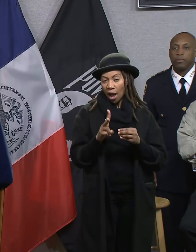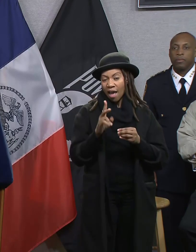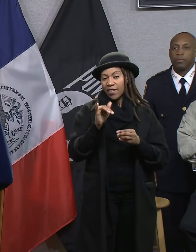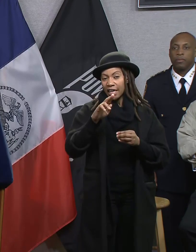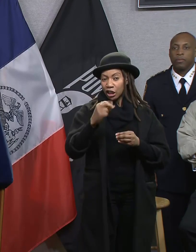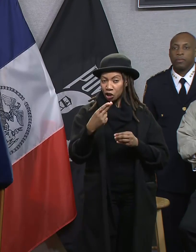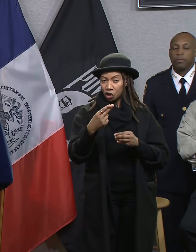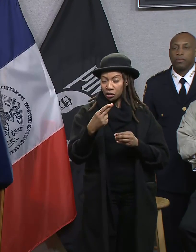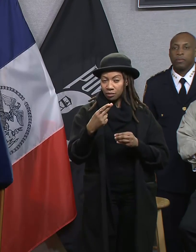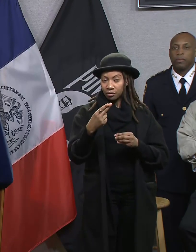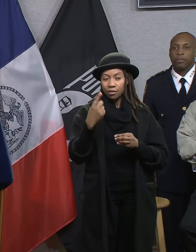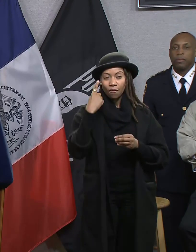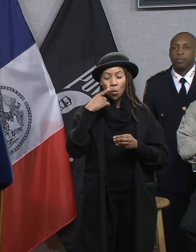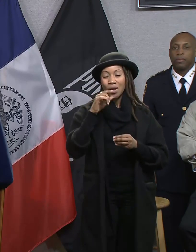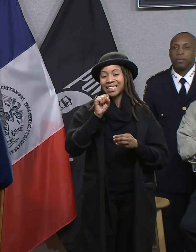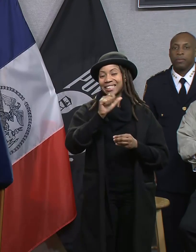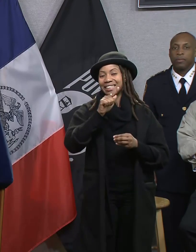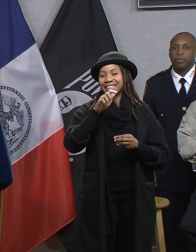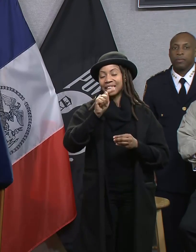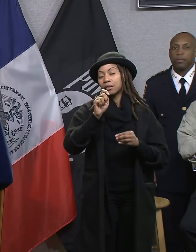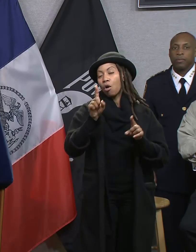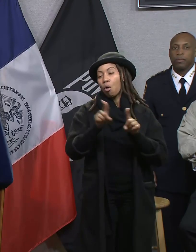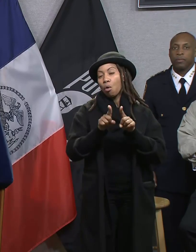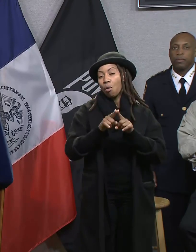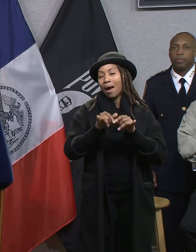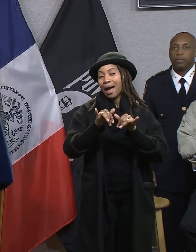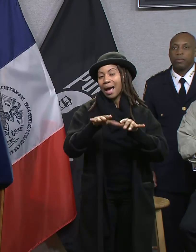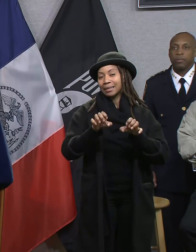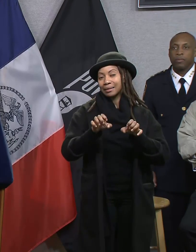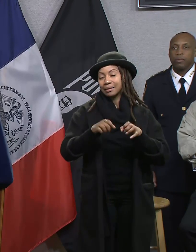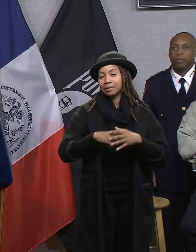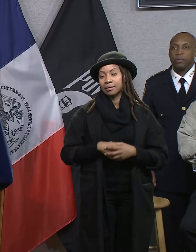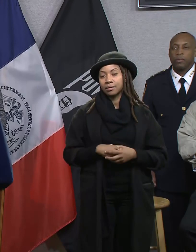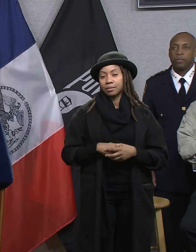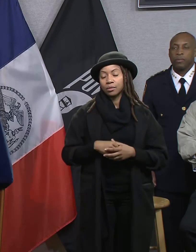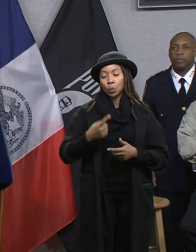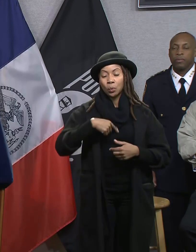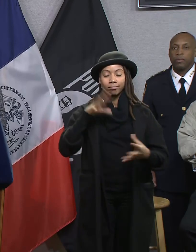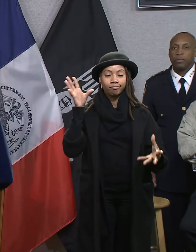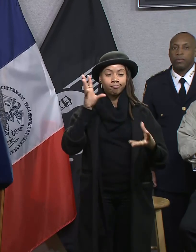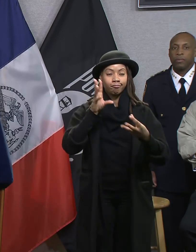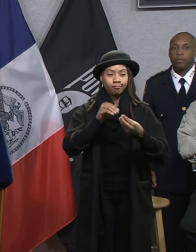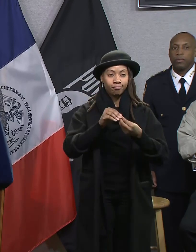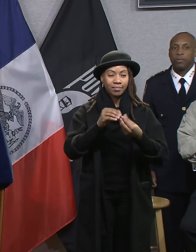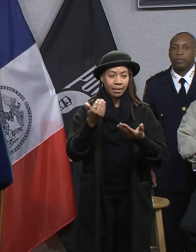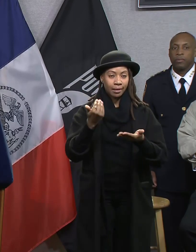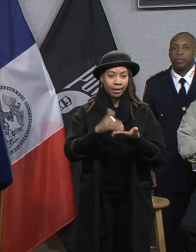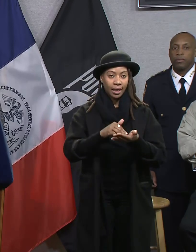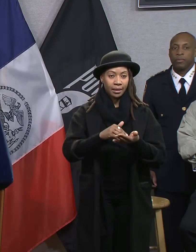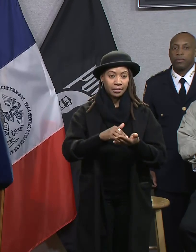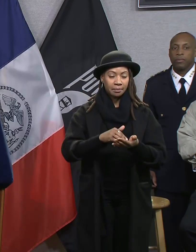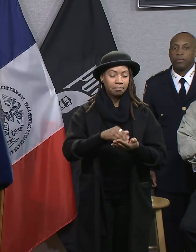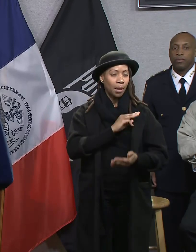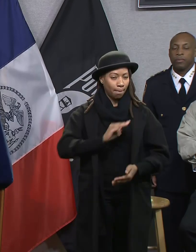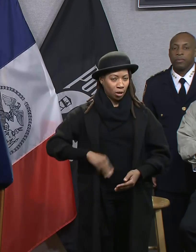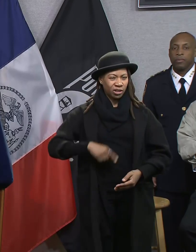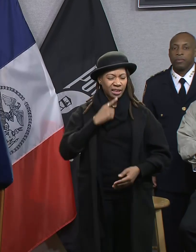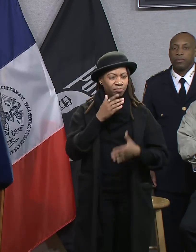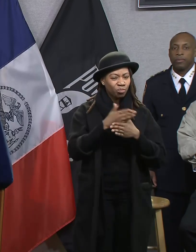MESSY CONDITIONS. WE ARE EXCTPEING ABOUT A HALF-INCH OF SLEET ACCUMULATION AND ICE POSSIBLY FORMING THIS